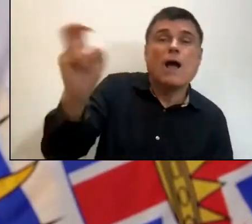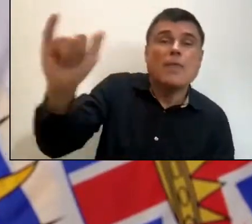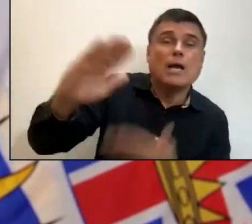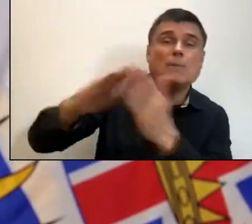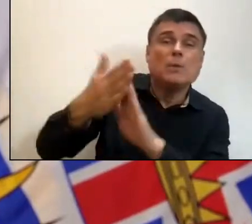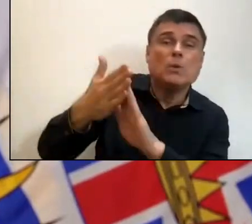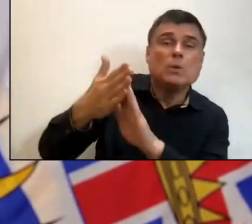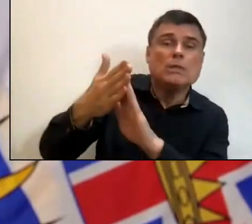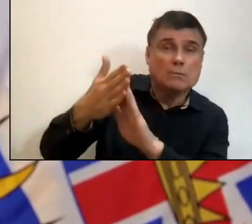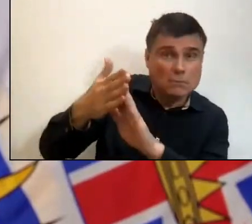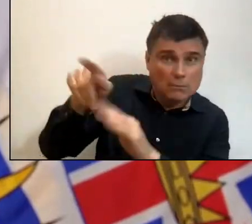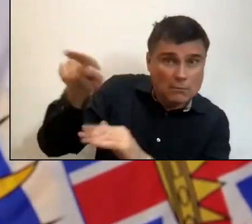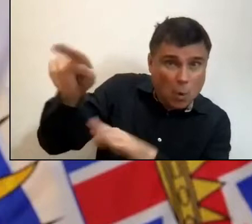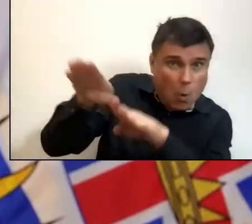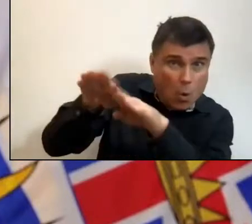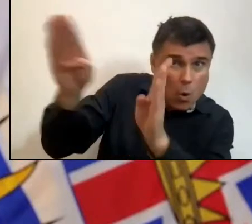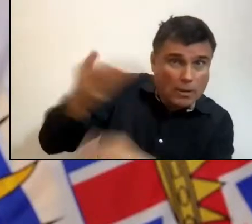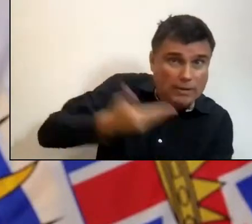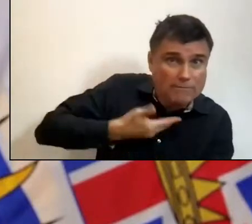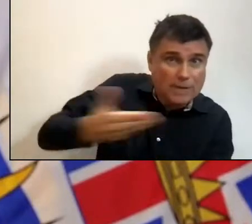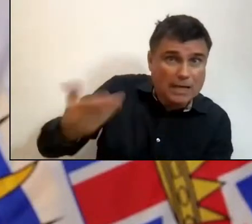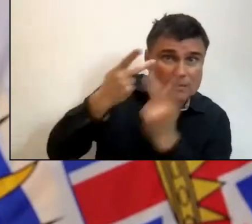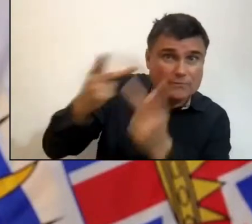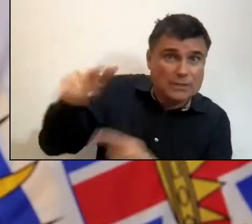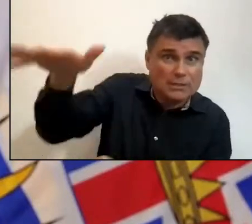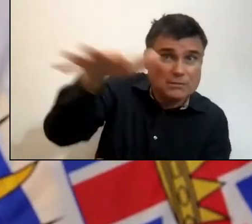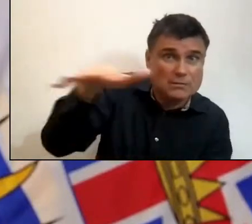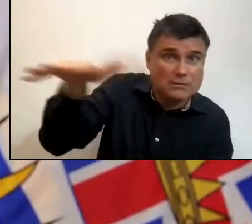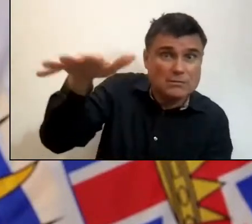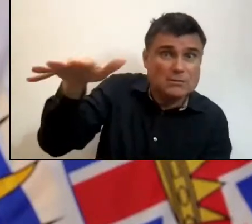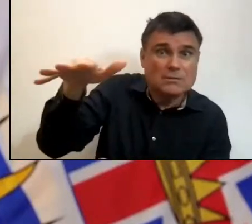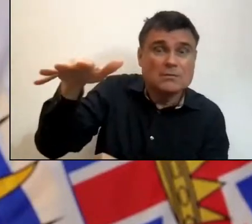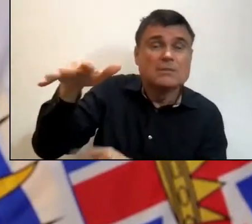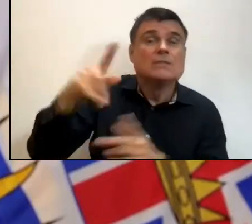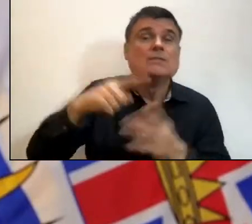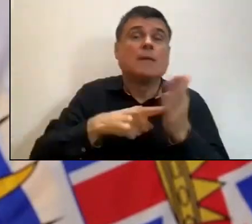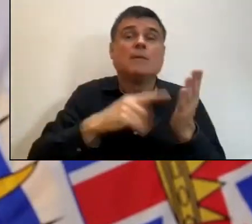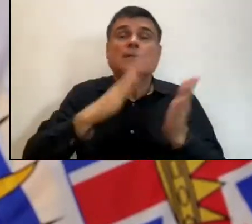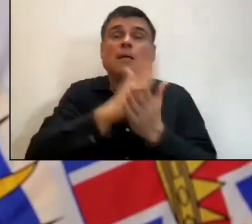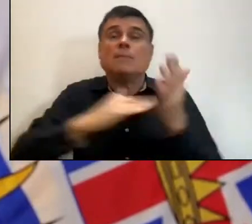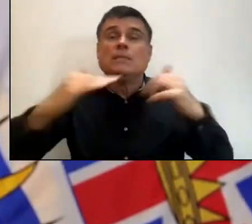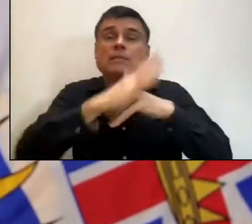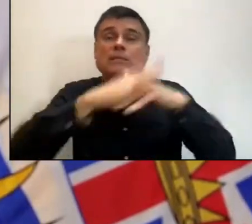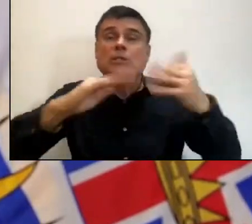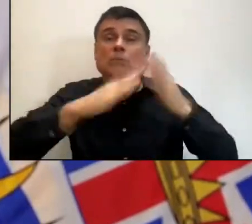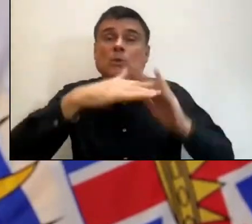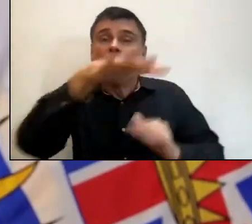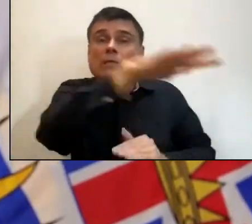the smaller communities are welcoming visitors right now. Many of them will not,